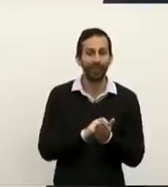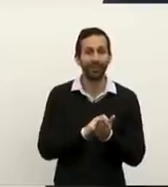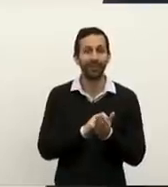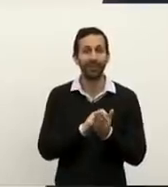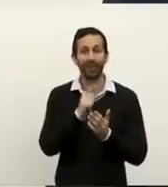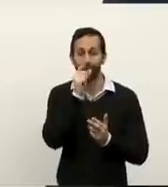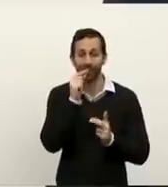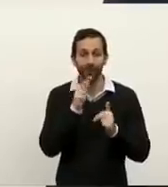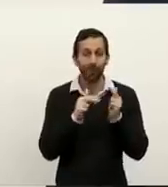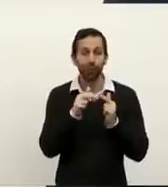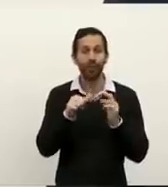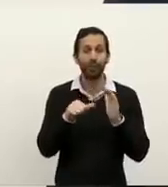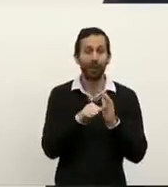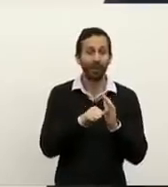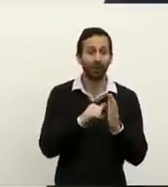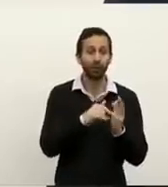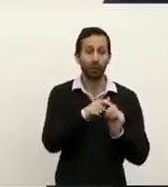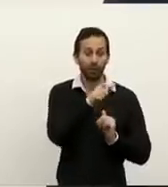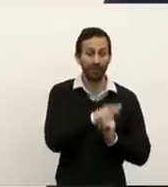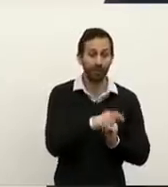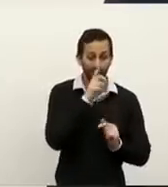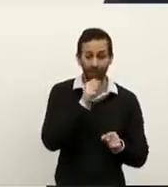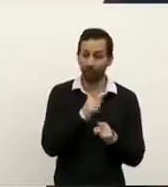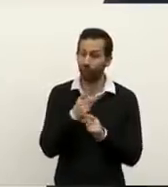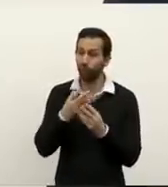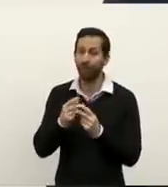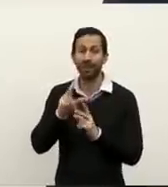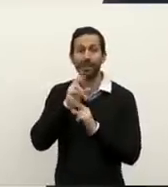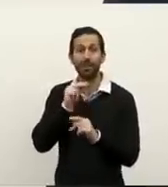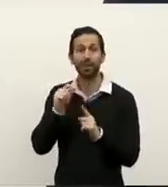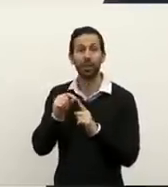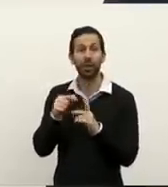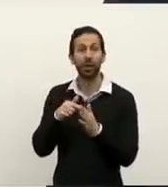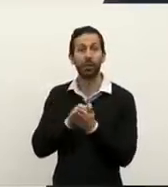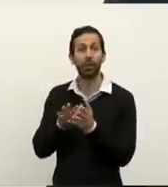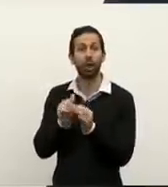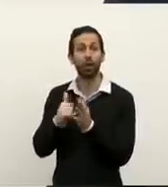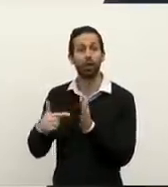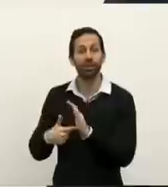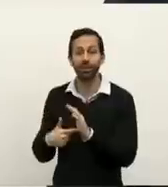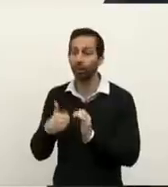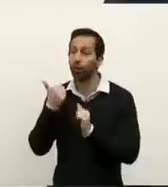for the participant to go and have a conversation, in this case with a speech pathologist, get good advice,